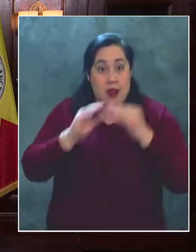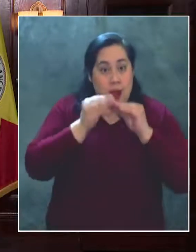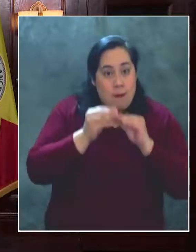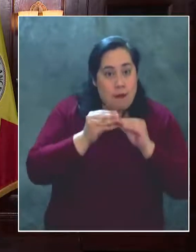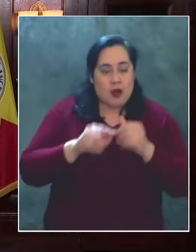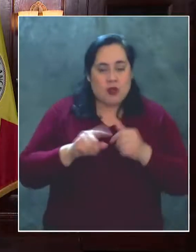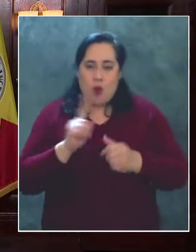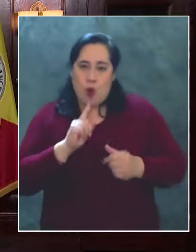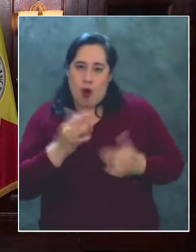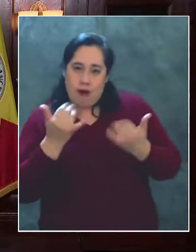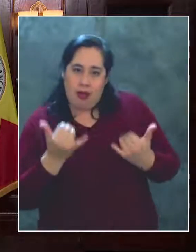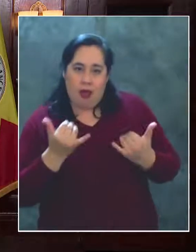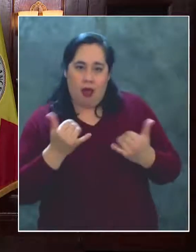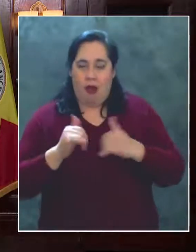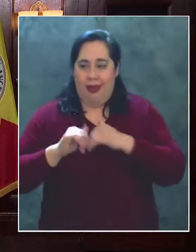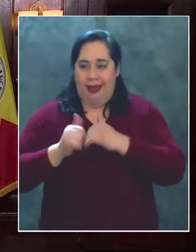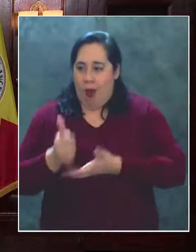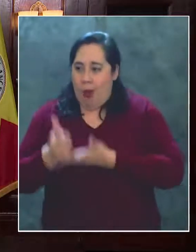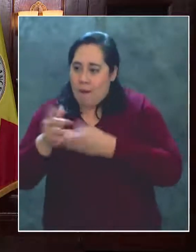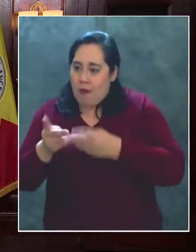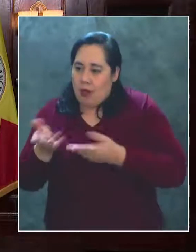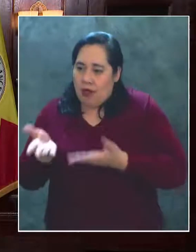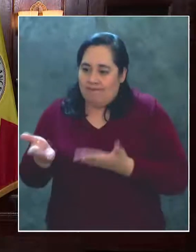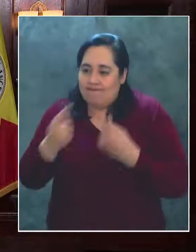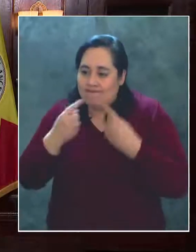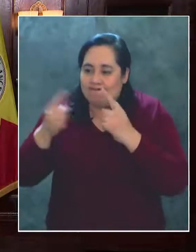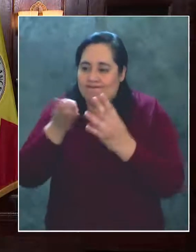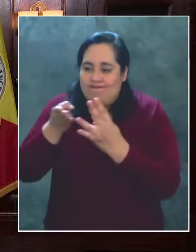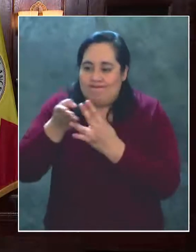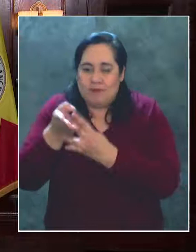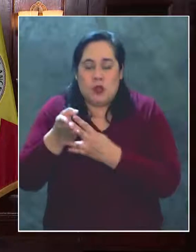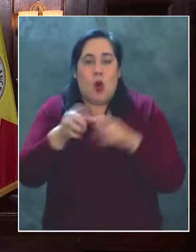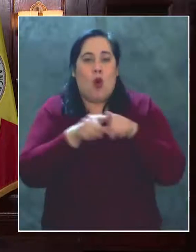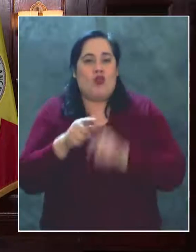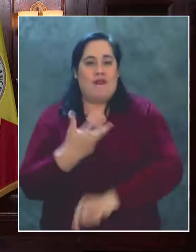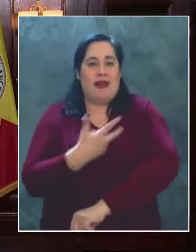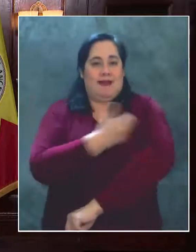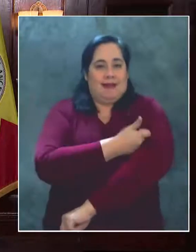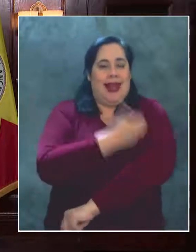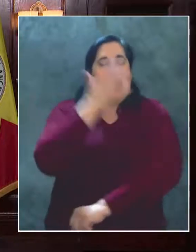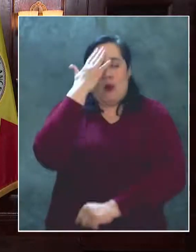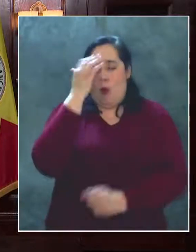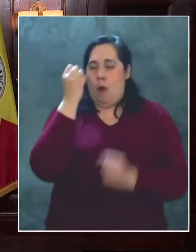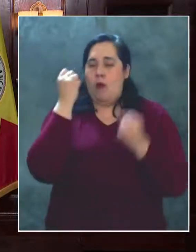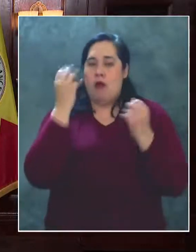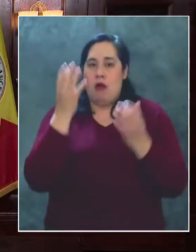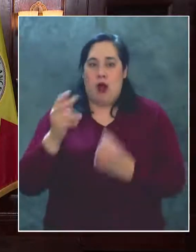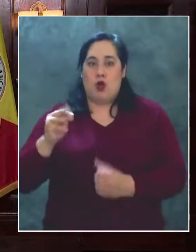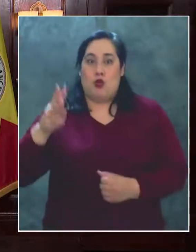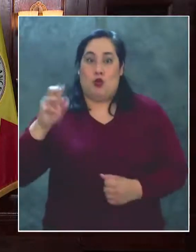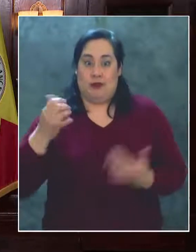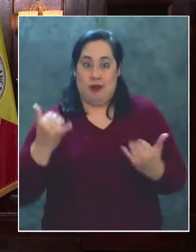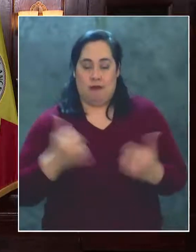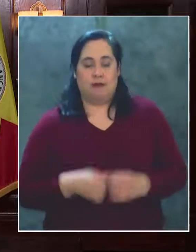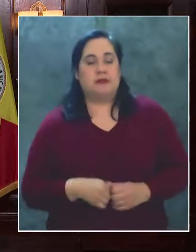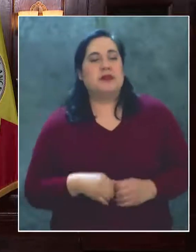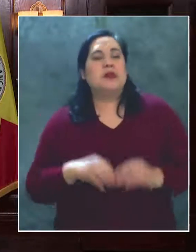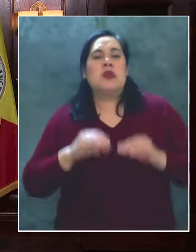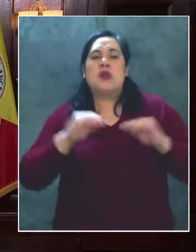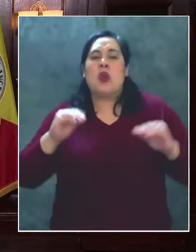HOW WE'RE HELPING PEOPLE TO GET THROUGH THIS AND THE VACCINES BECAUSE I KNOW IT'S MAKING A LOT OF HEADLINES. THERE IS NO QUESTION THAT